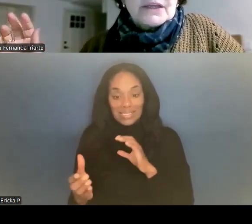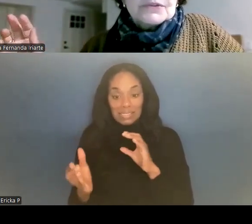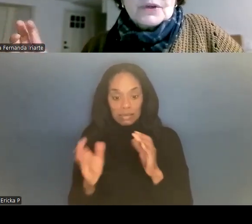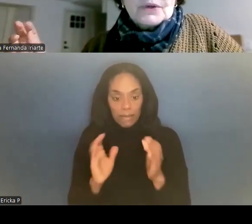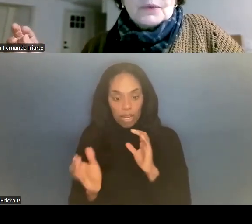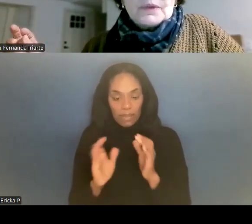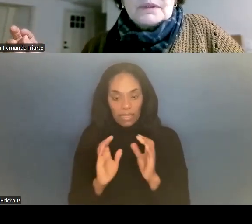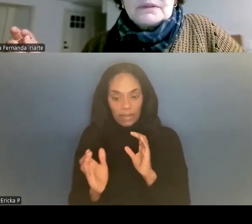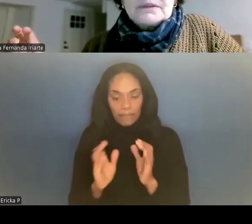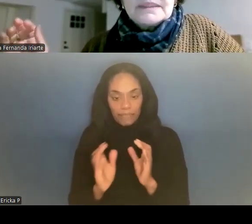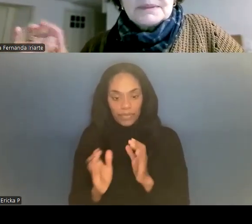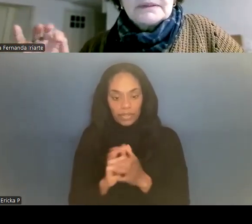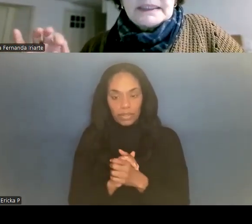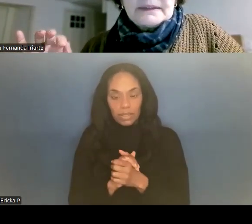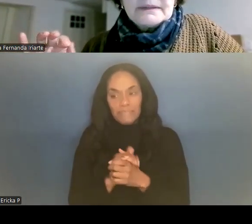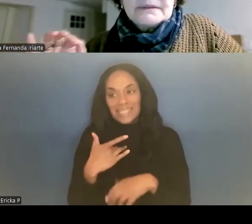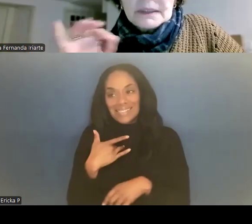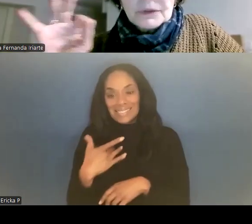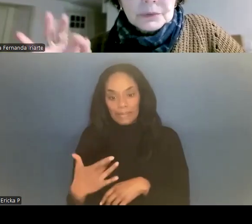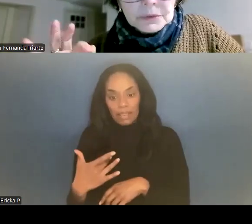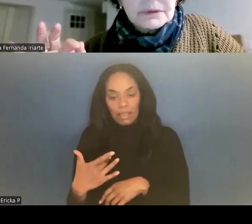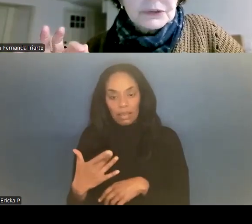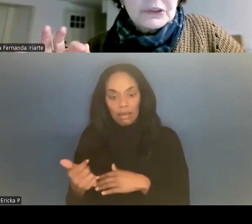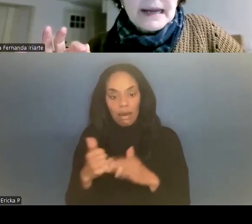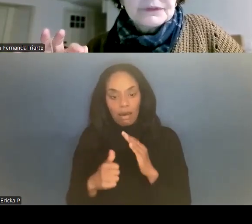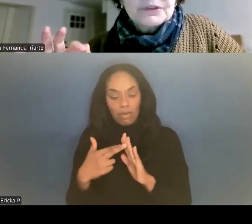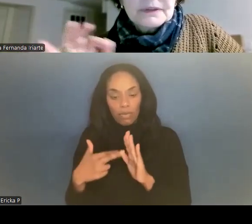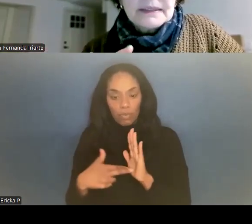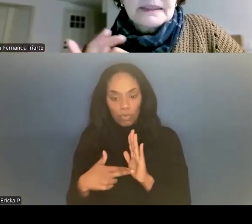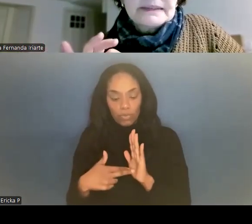So typically under the rules, you have to the states